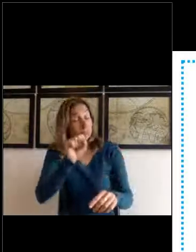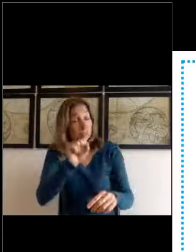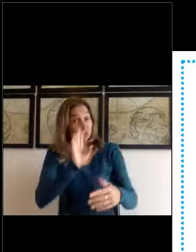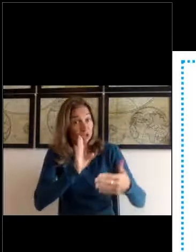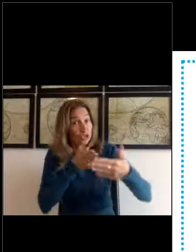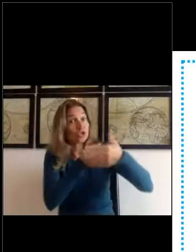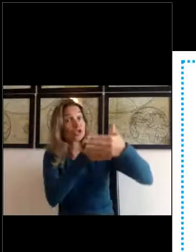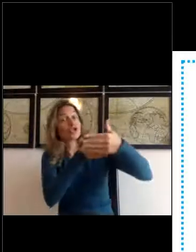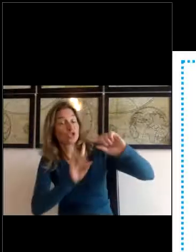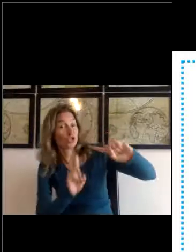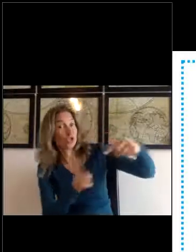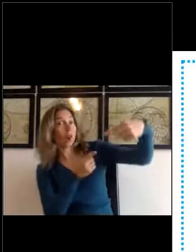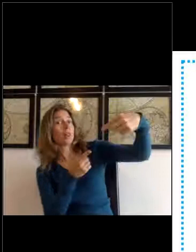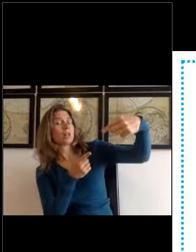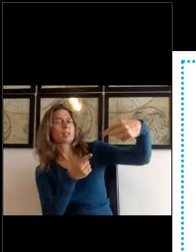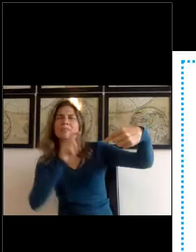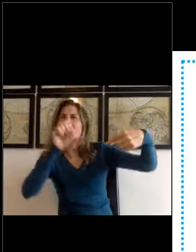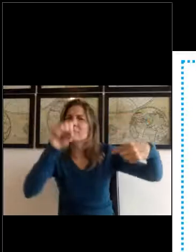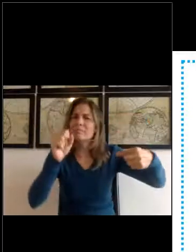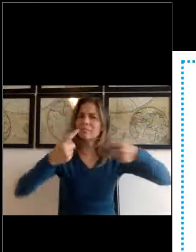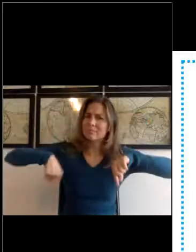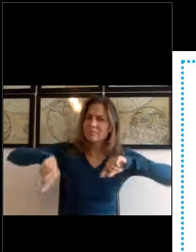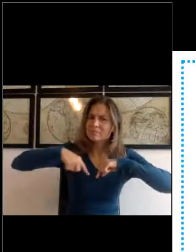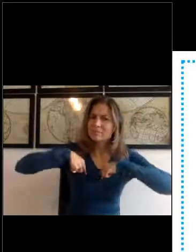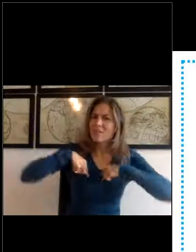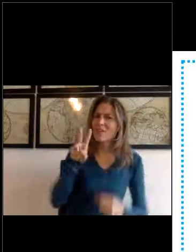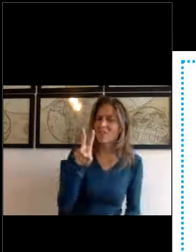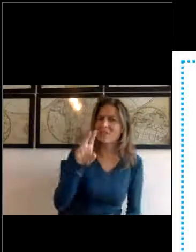How do we at Viatores Christi work to be inclusive?